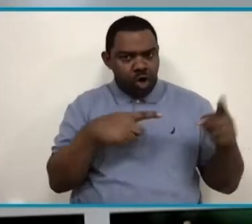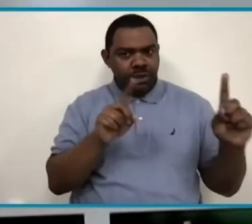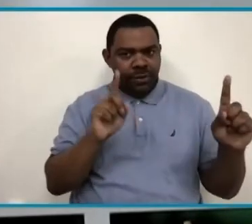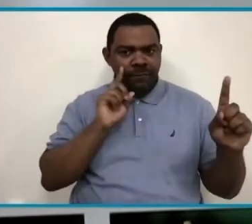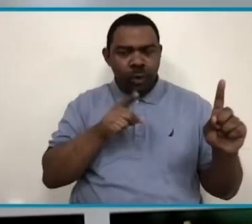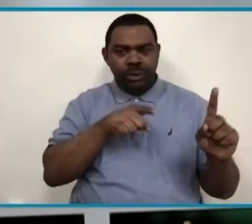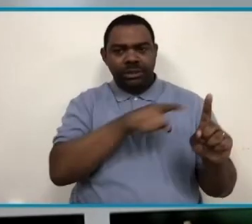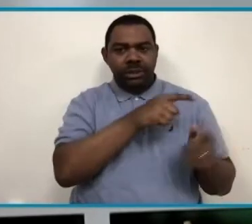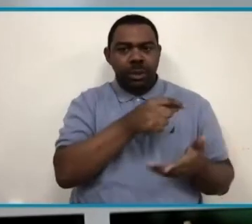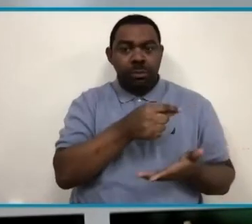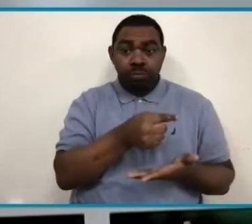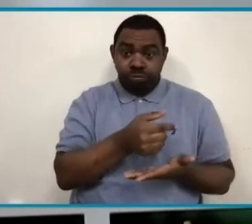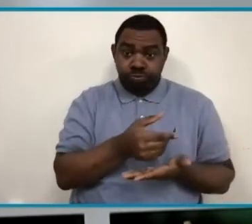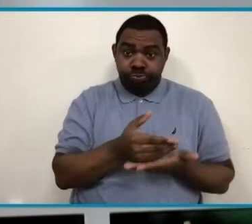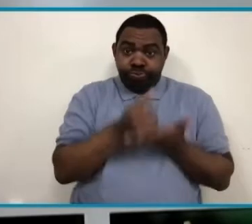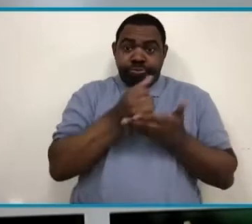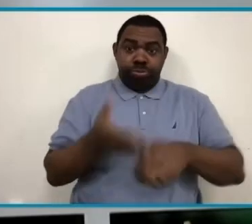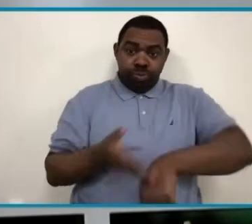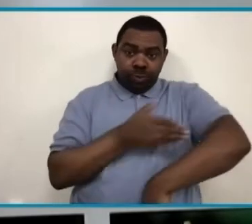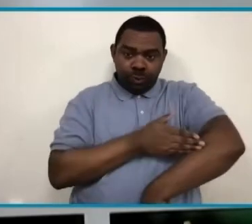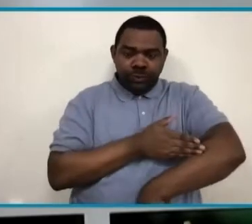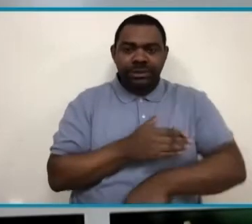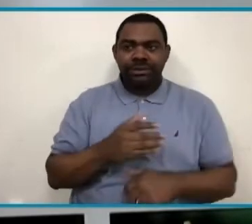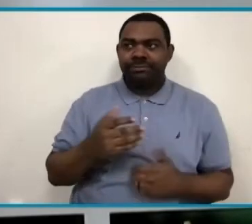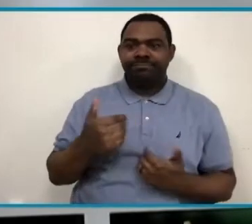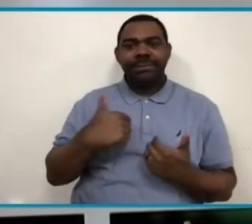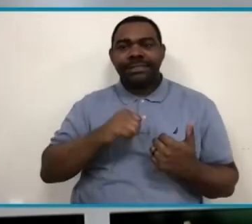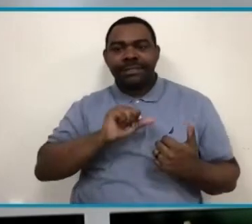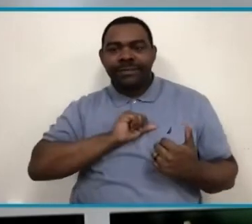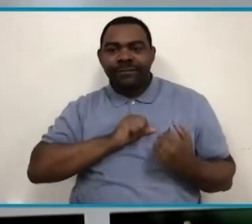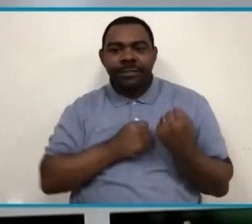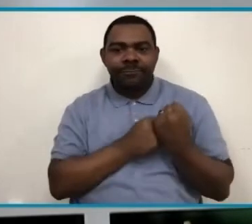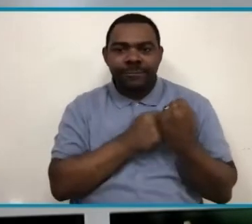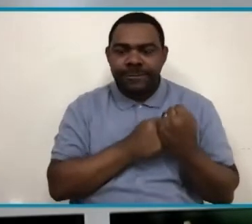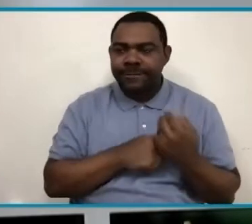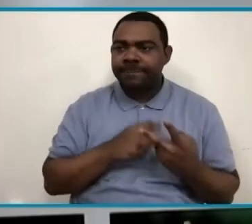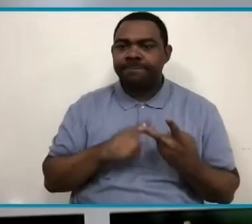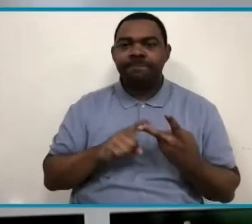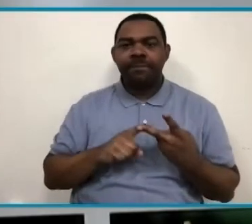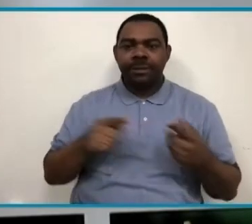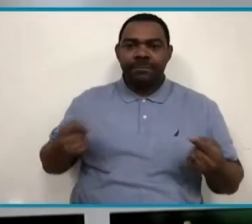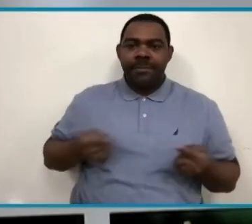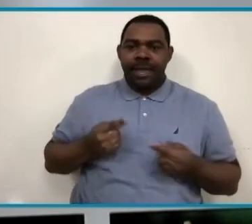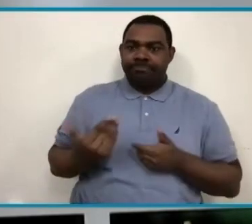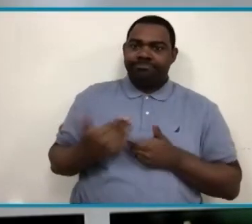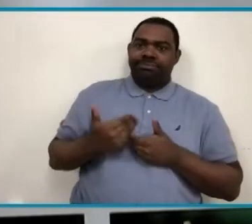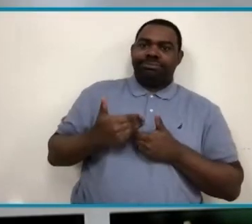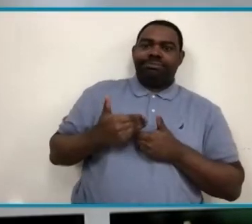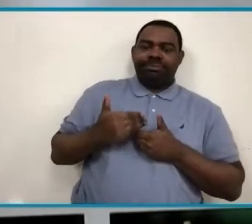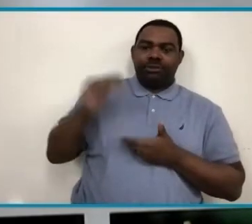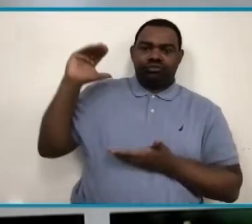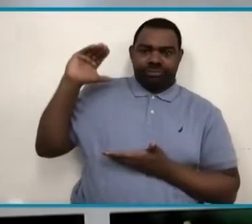self-efficacy and reduce pain interference in civilians, we actually had no idea if this